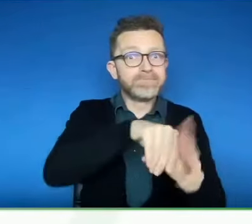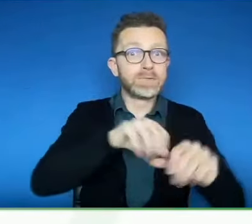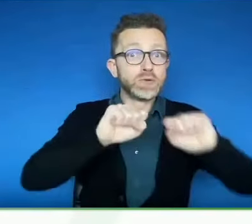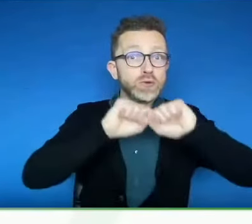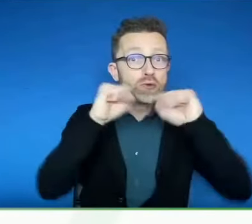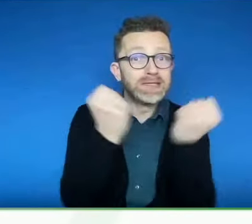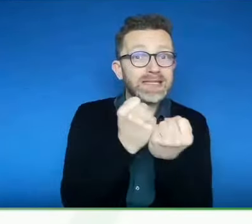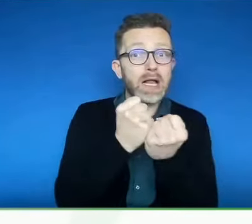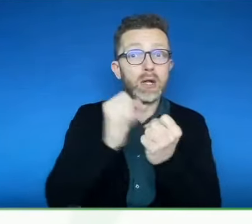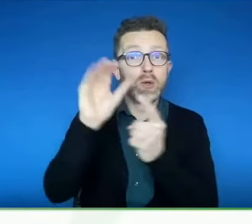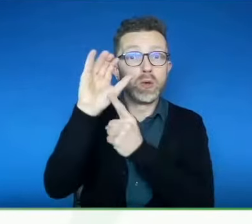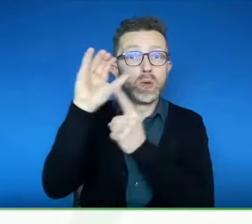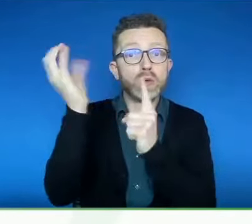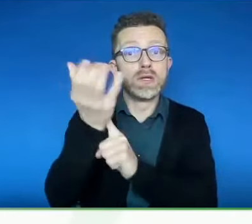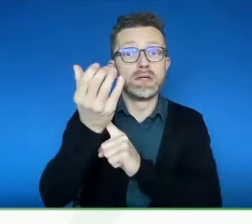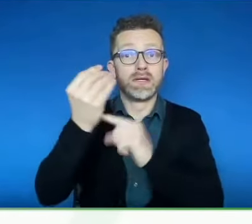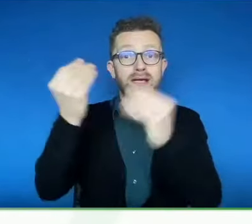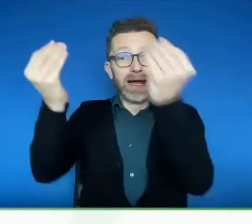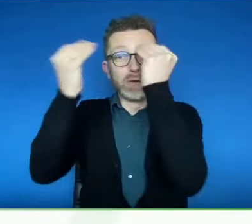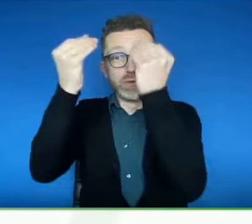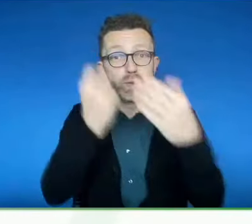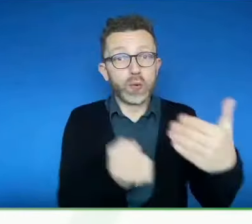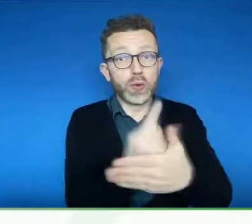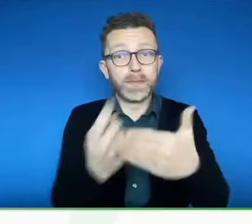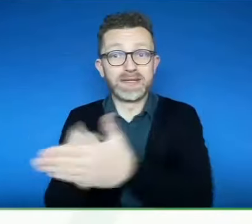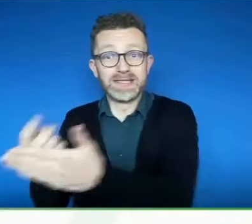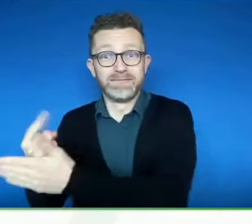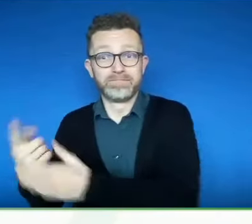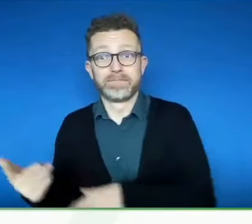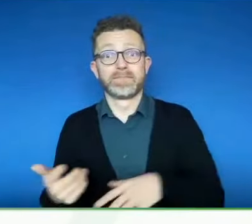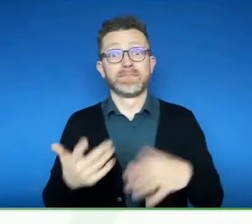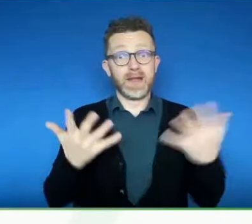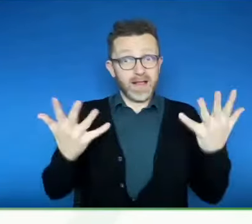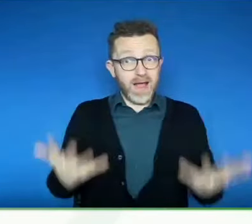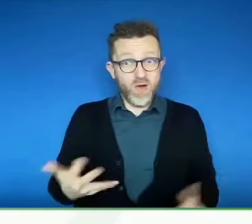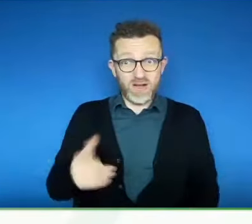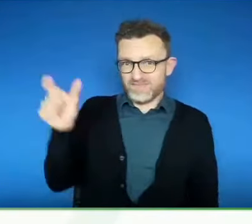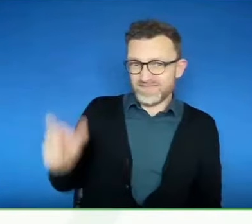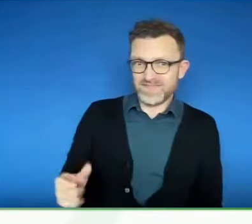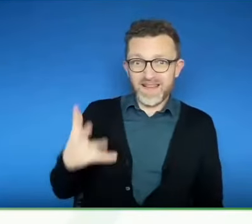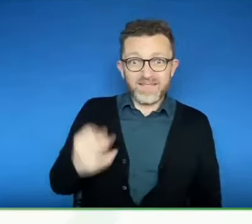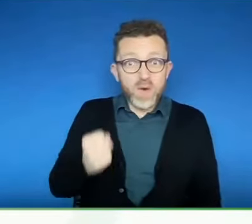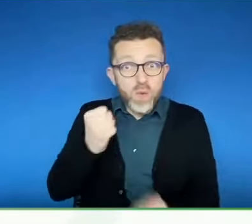Africa team and has plans to study social science at the University,